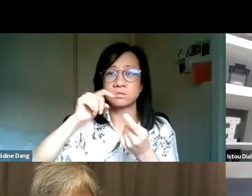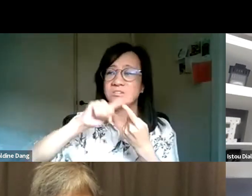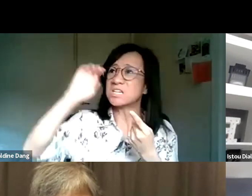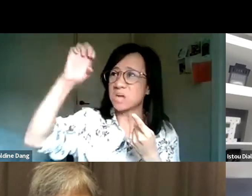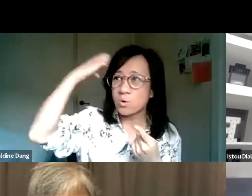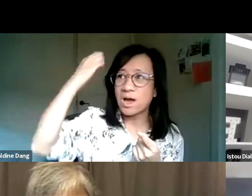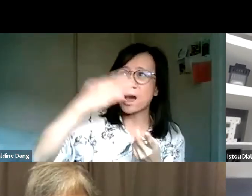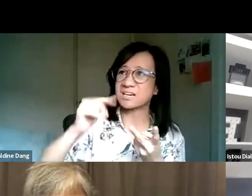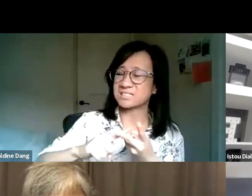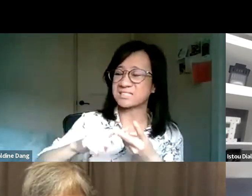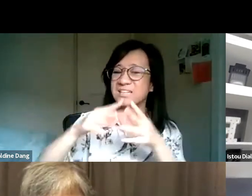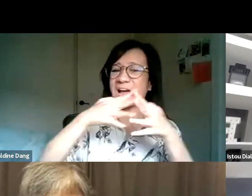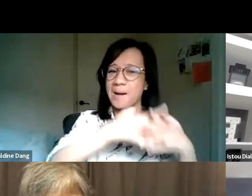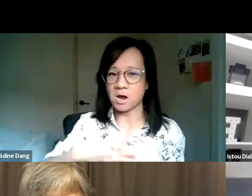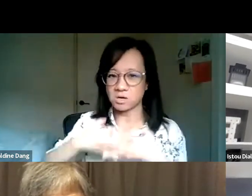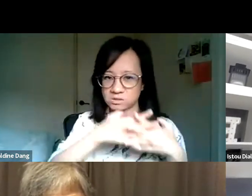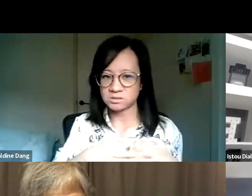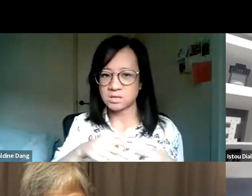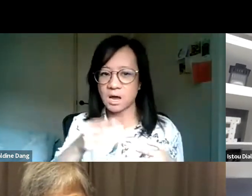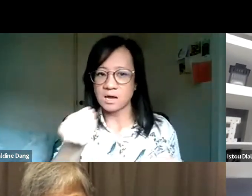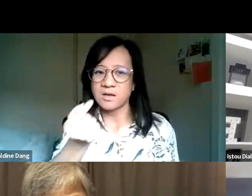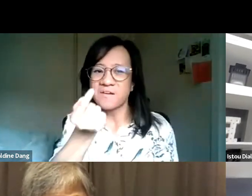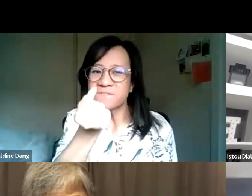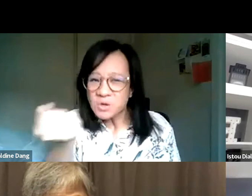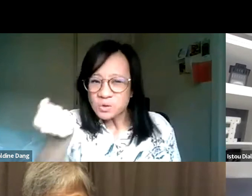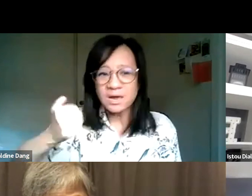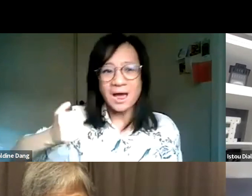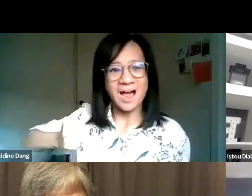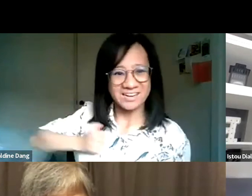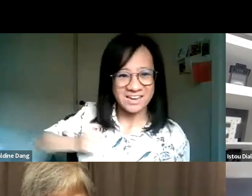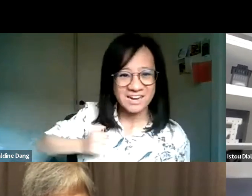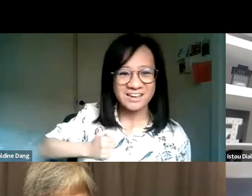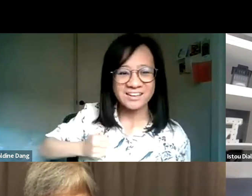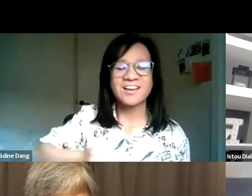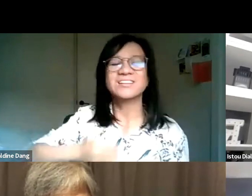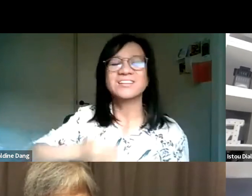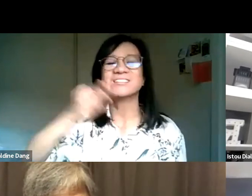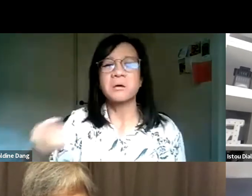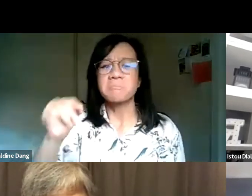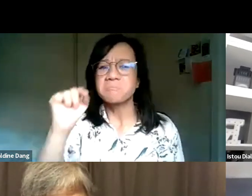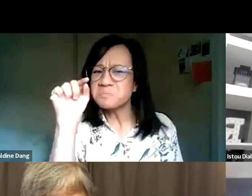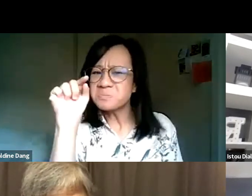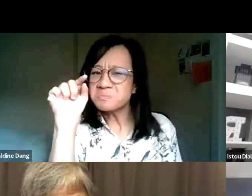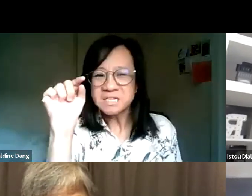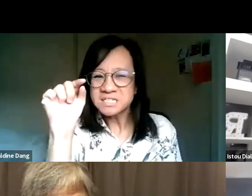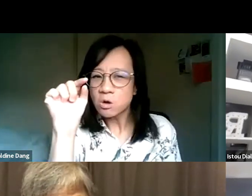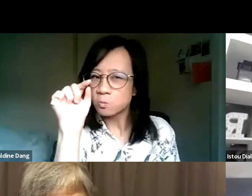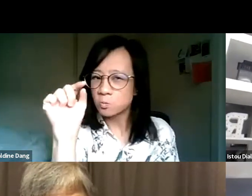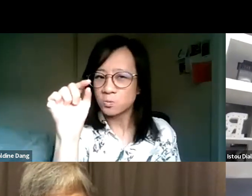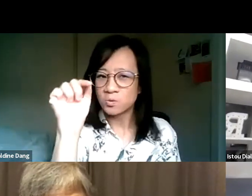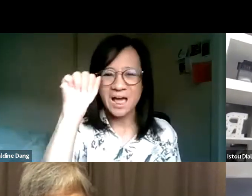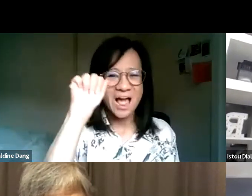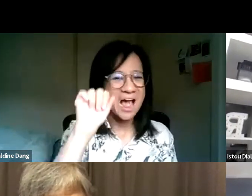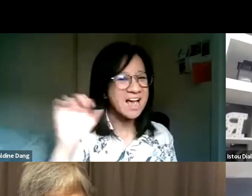Let's see, and there were the third, we had in the United States and there was one or